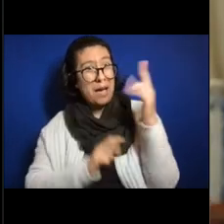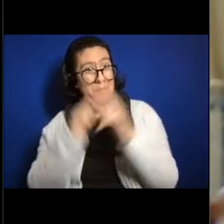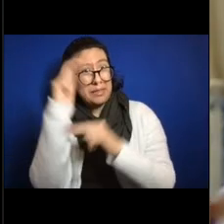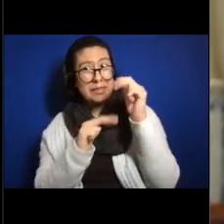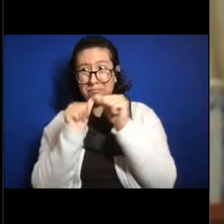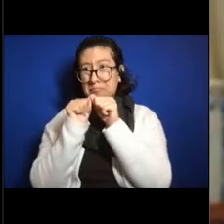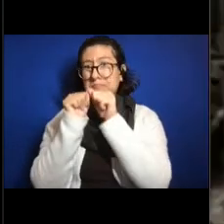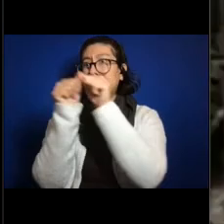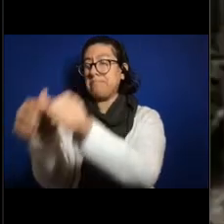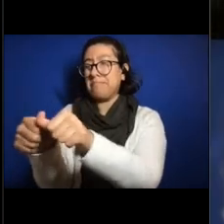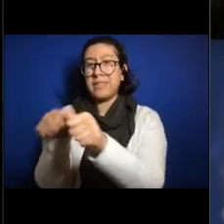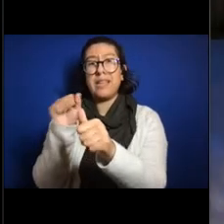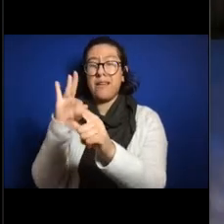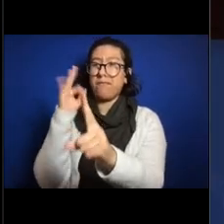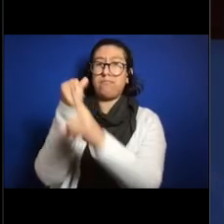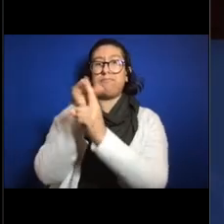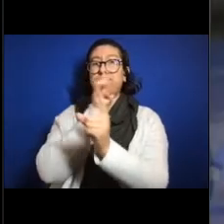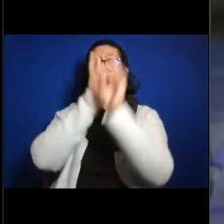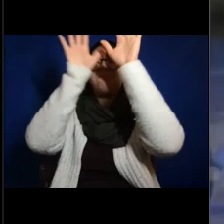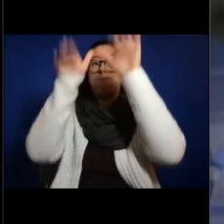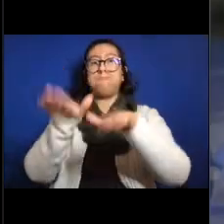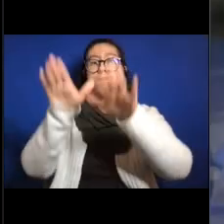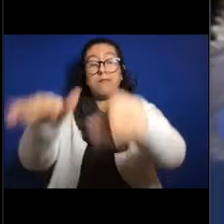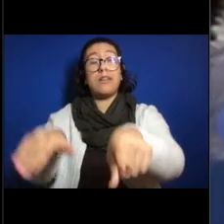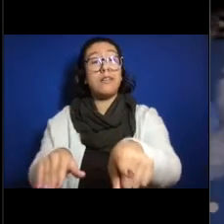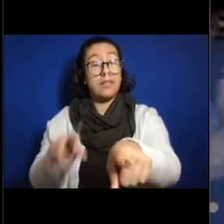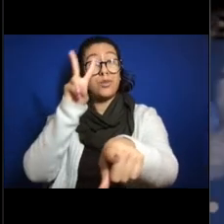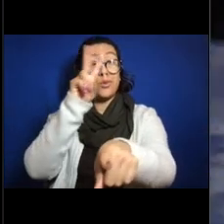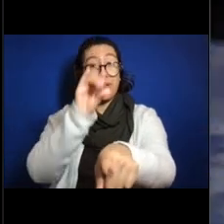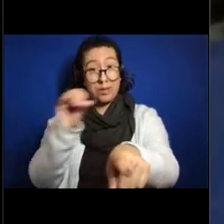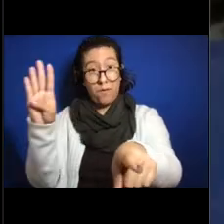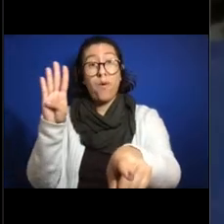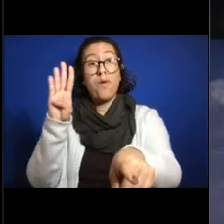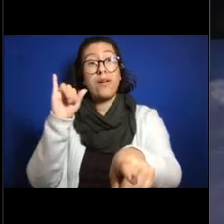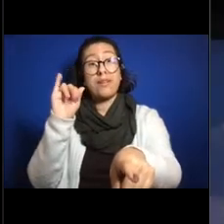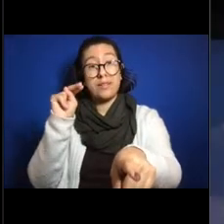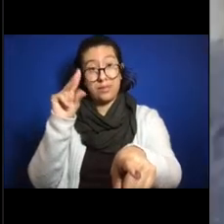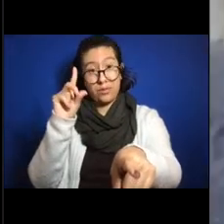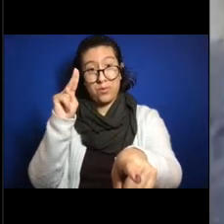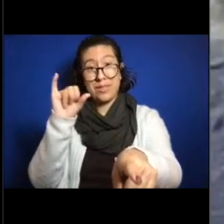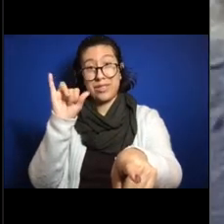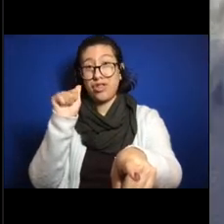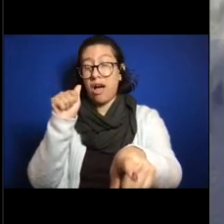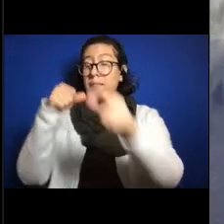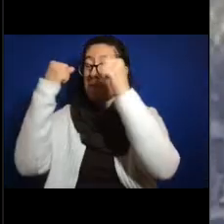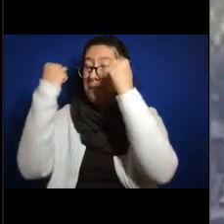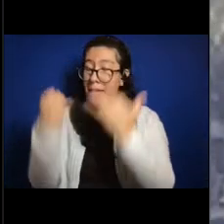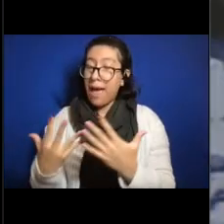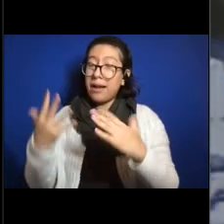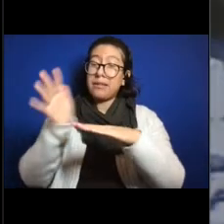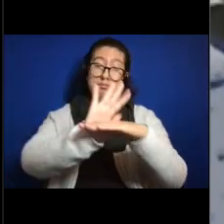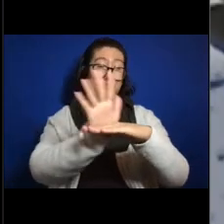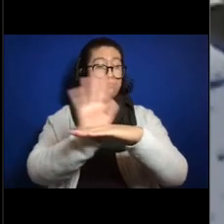The Indian ocean tsunami of 2004 showed us. There were a lot of videos taken of that event and showed us that a lot